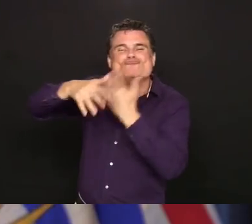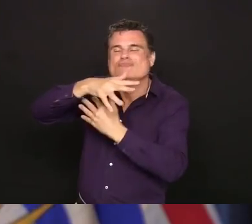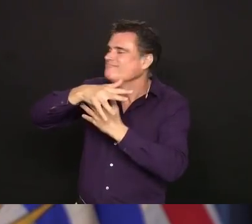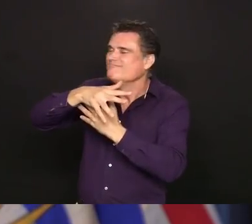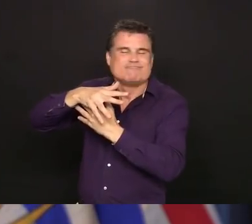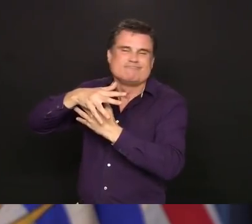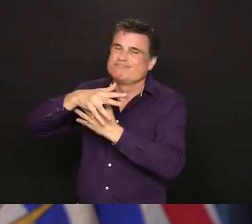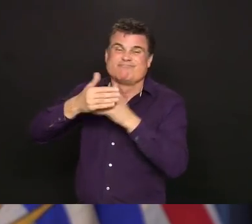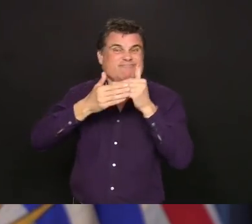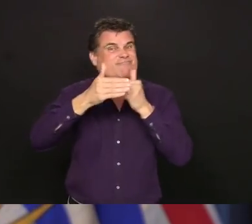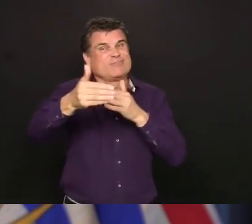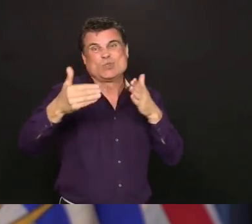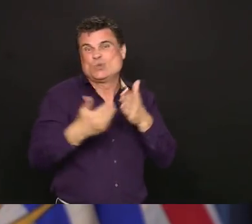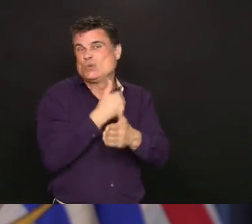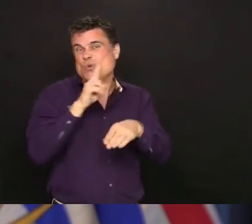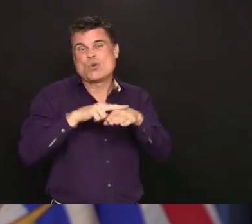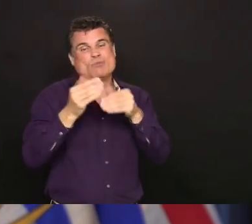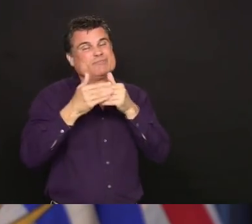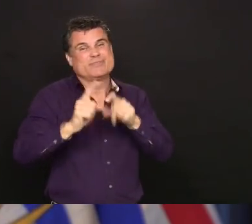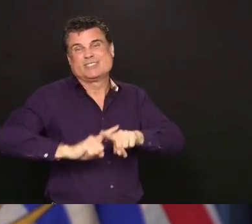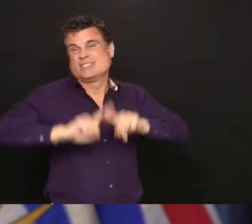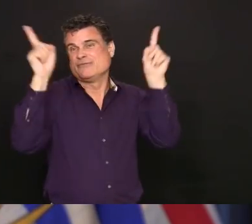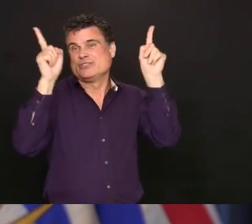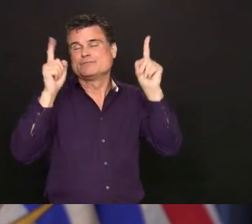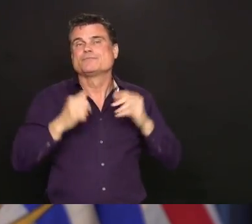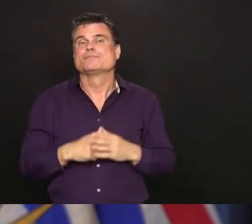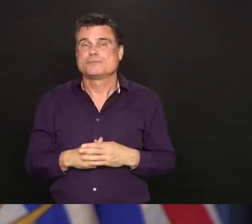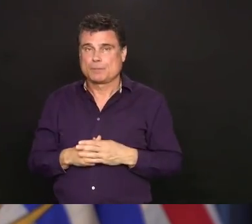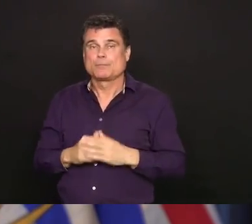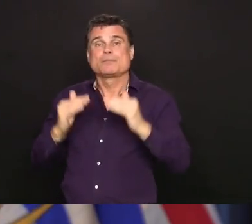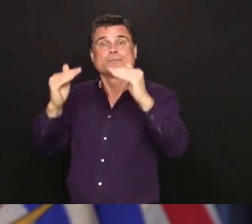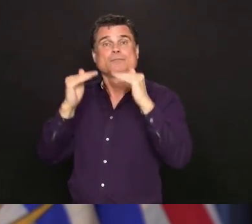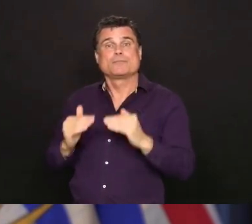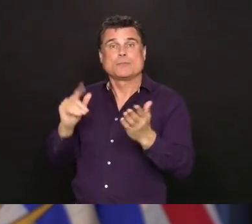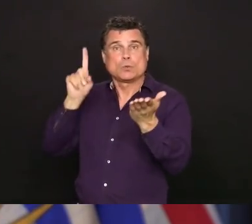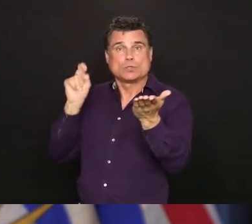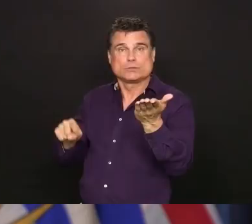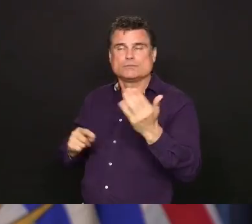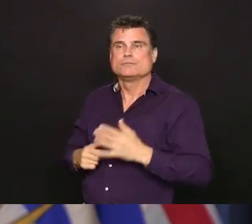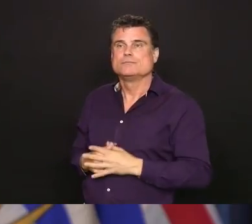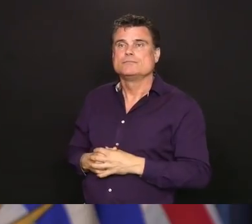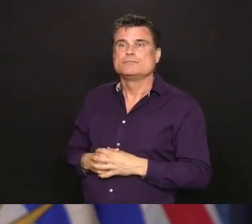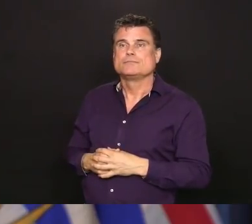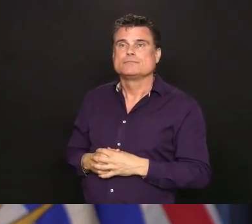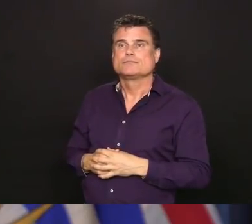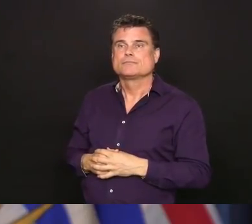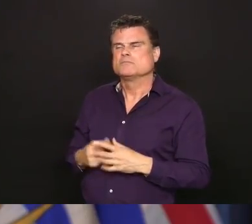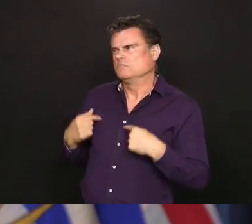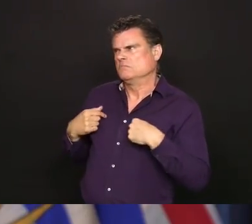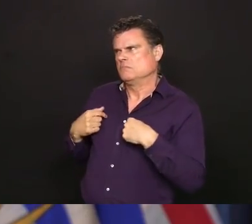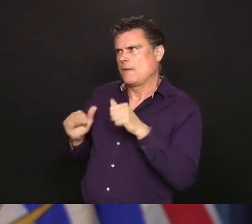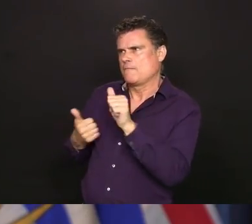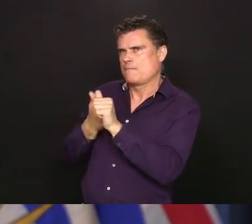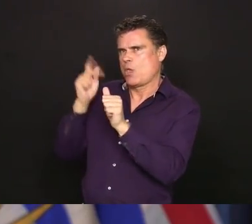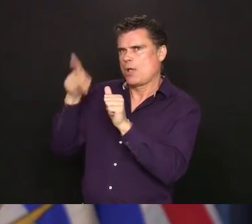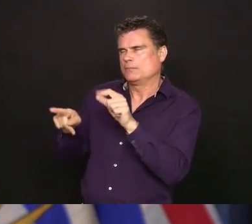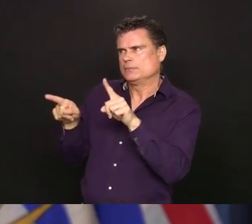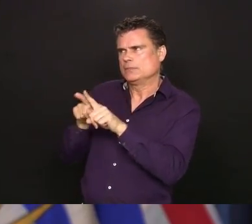Following up on what Ian asked, there are some businesses where I imagine you can't get rid of the close contact, thinking